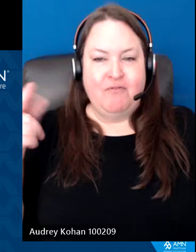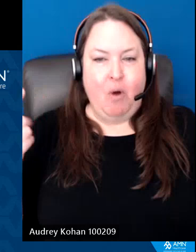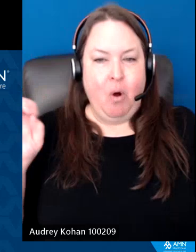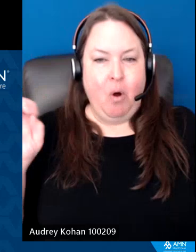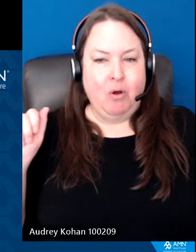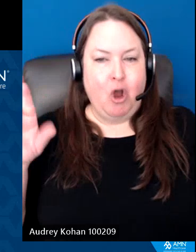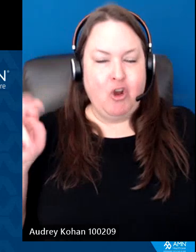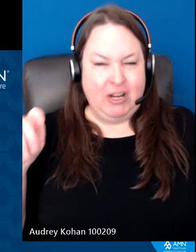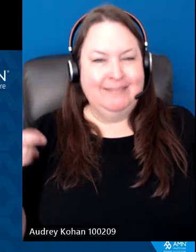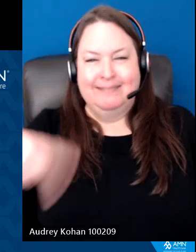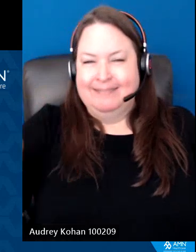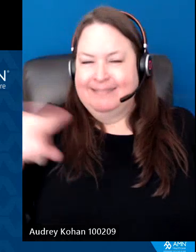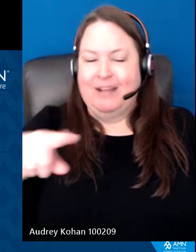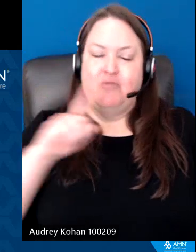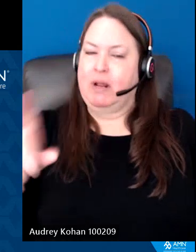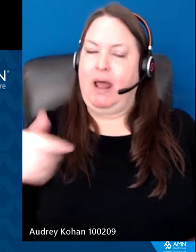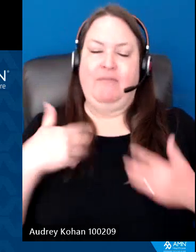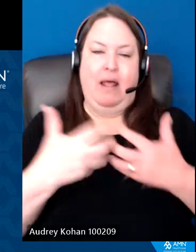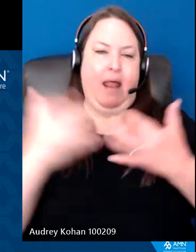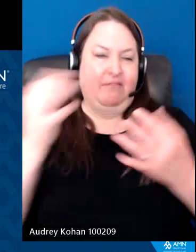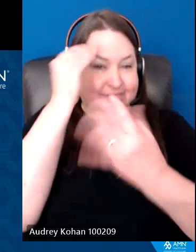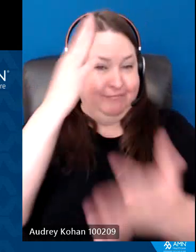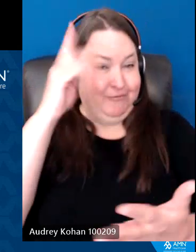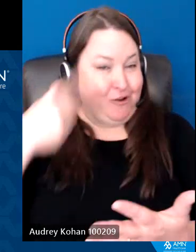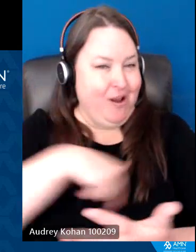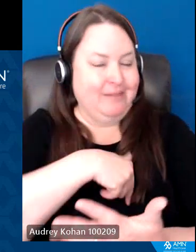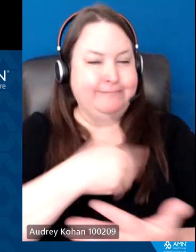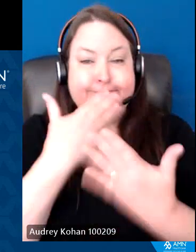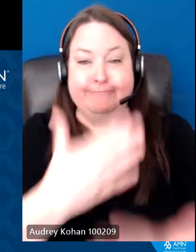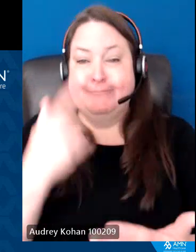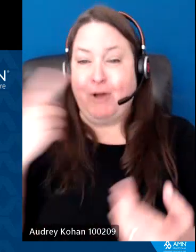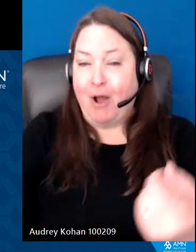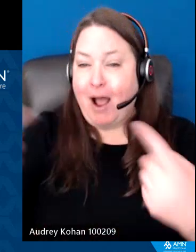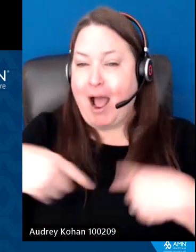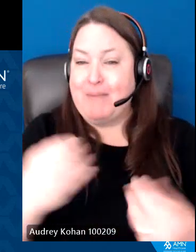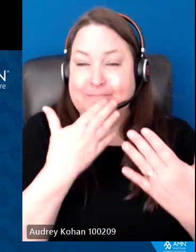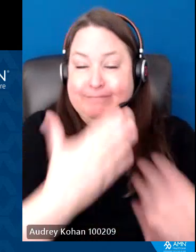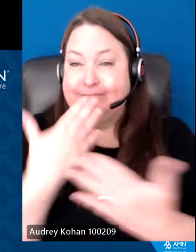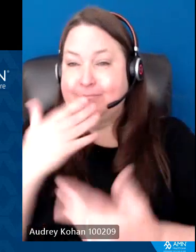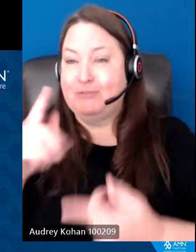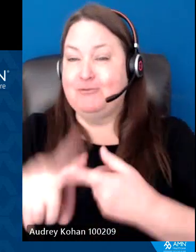so insightful for us here today guys thank you for being us and thank you also to amn's ASL and